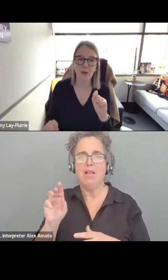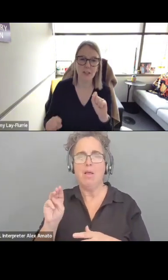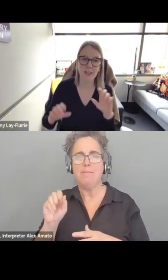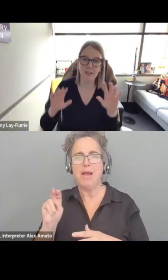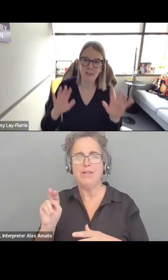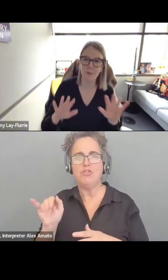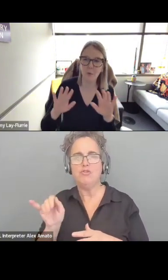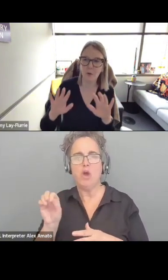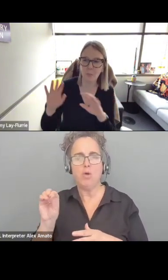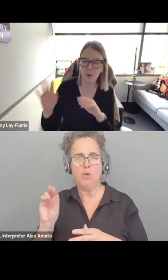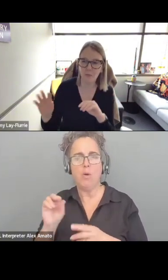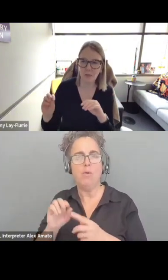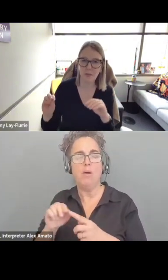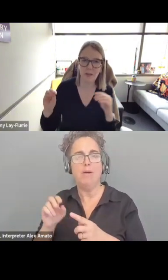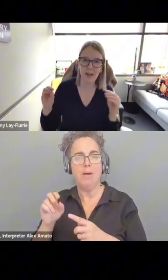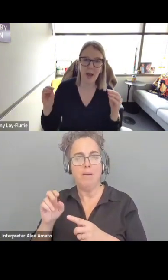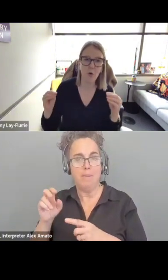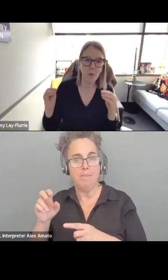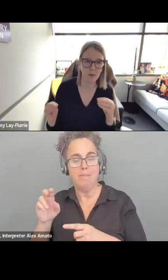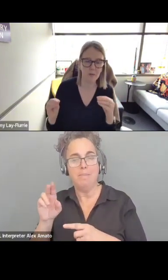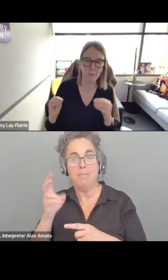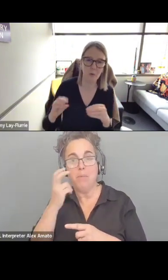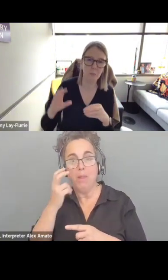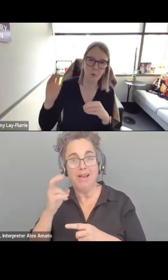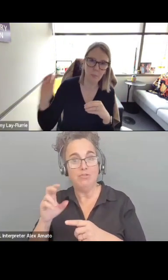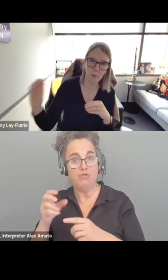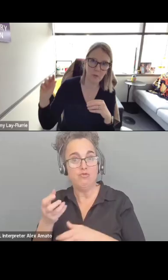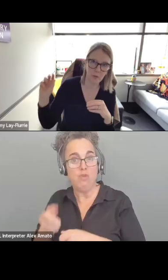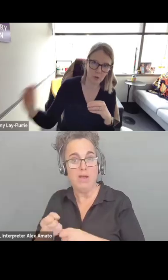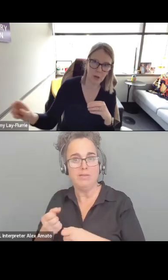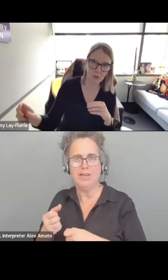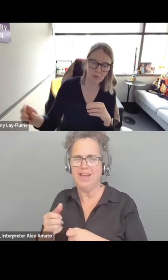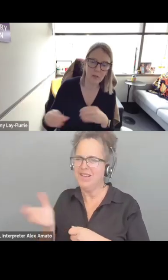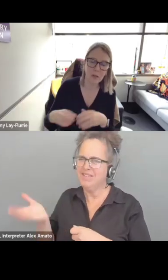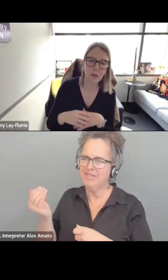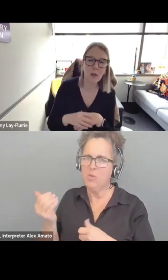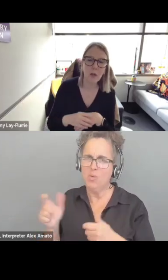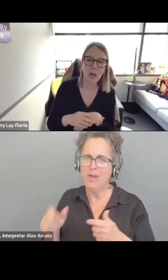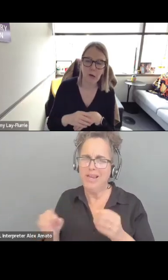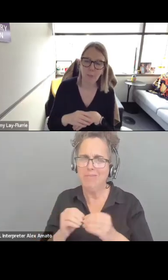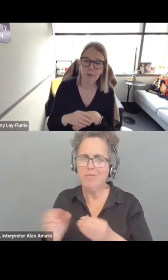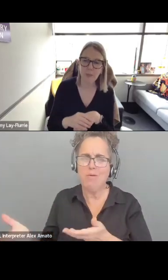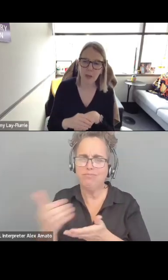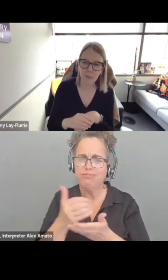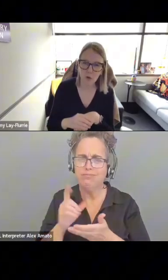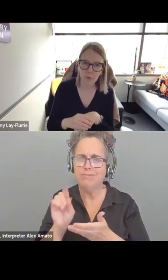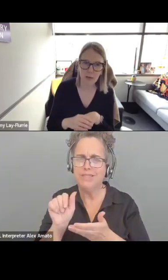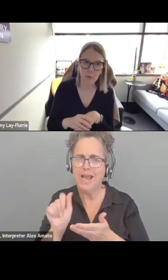We contacted several nonprofits and said, help us to put more books on the shelf. Help us with imagery